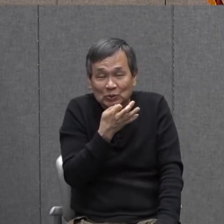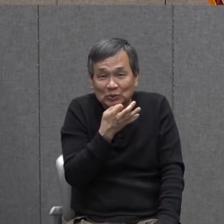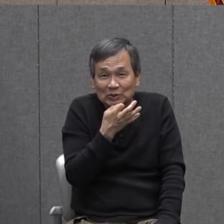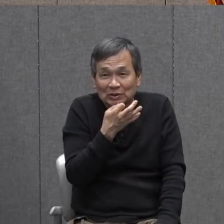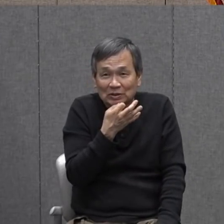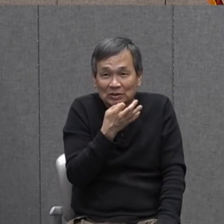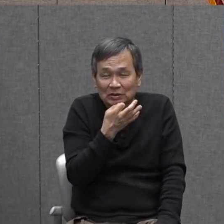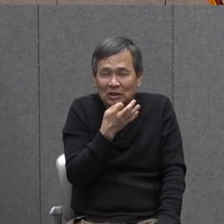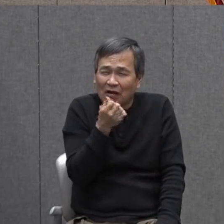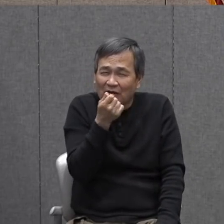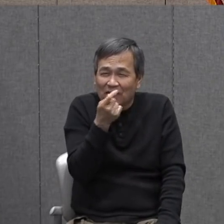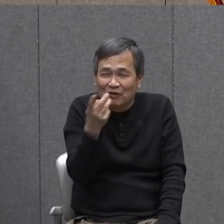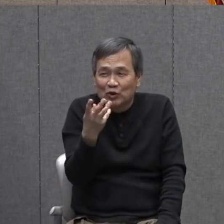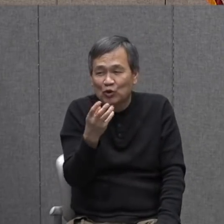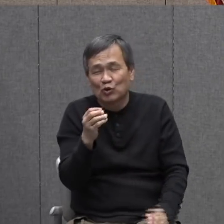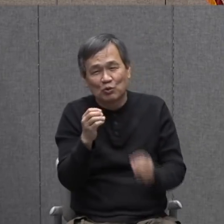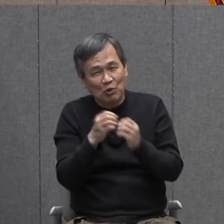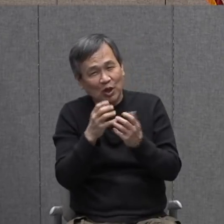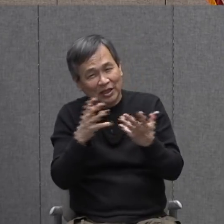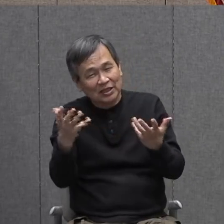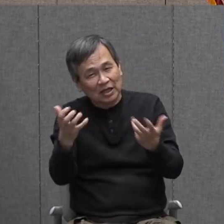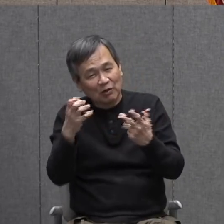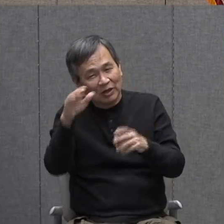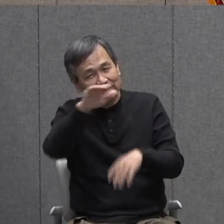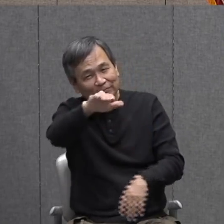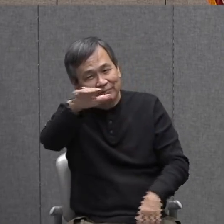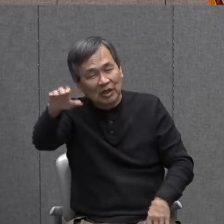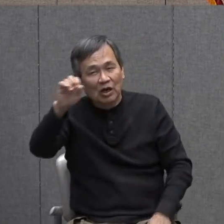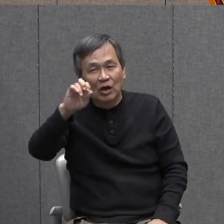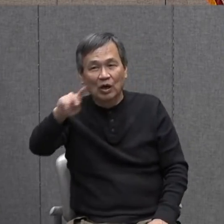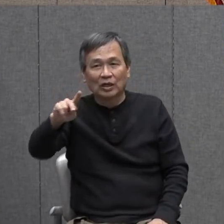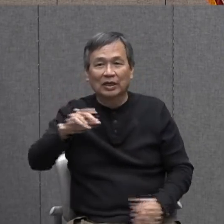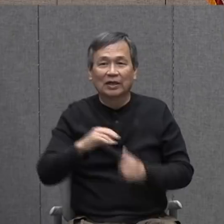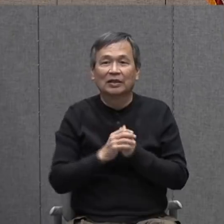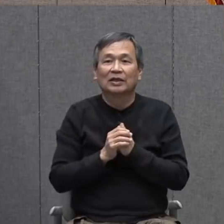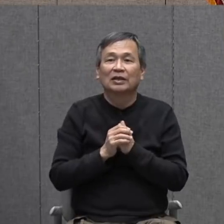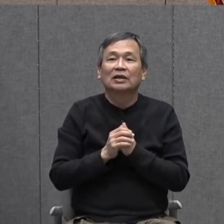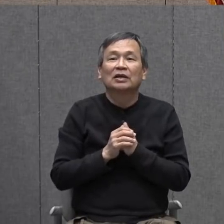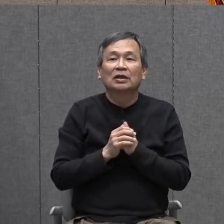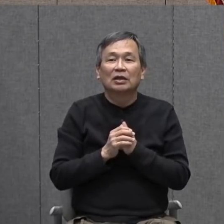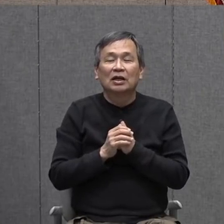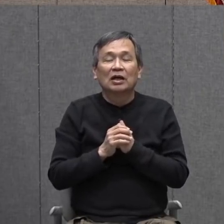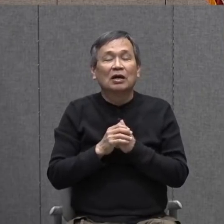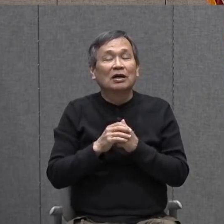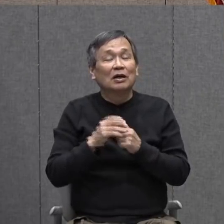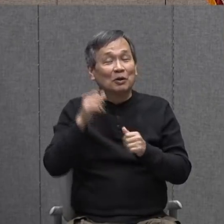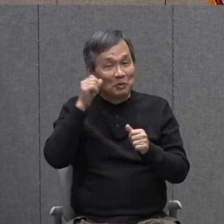there's a couple things I want to remind you of. When you make art, take a deep breath